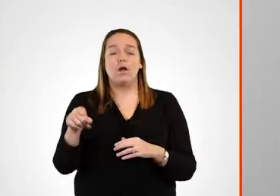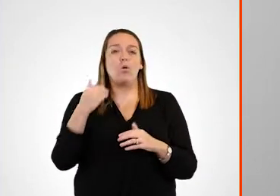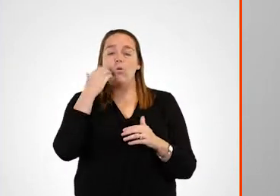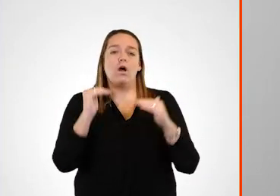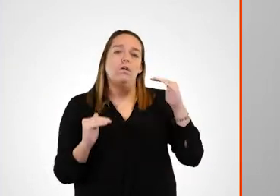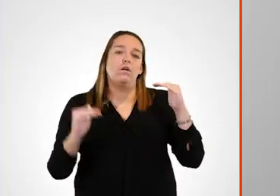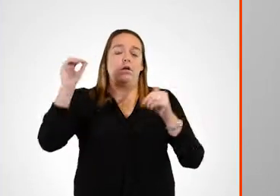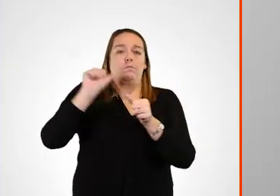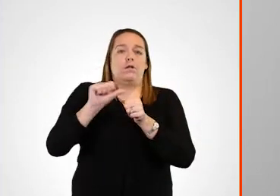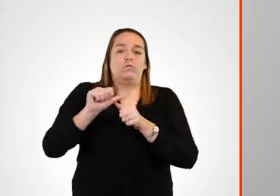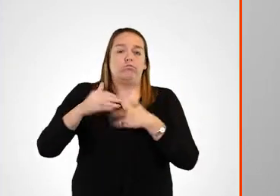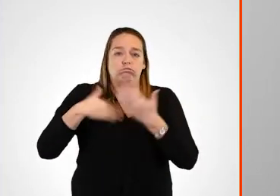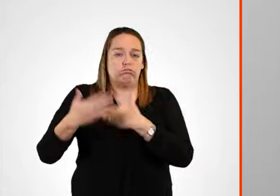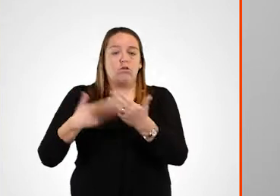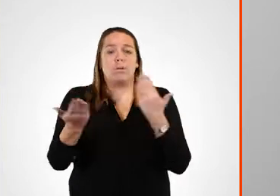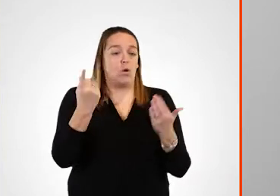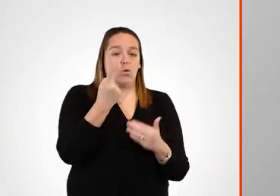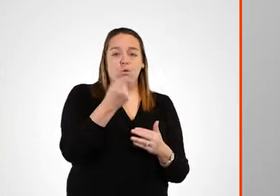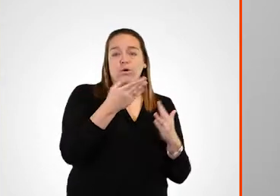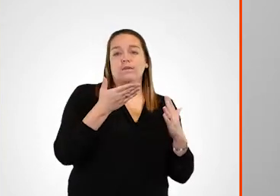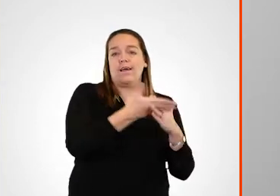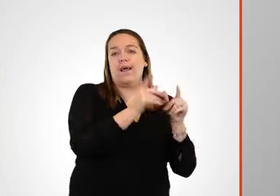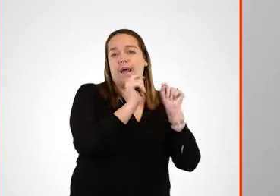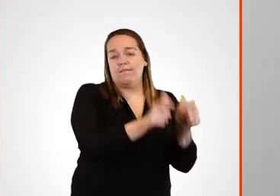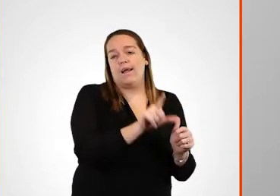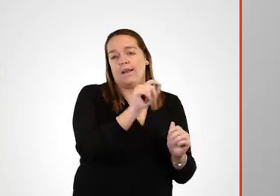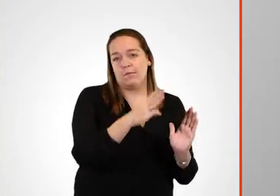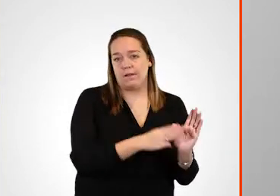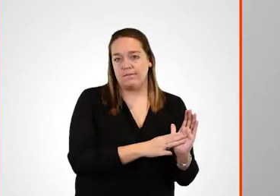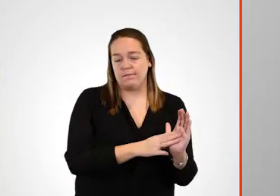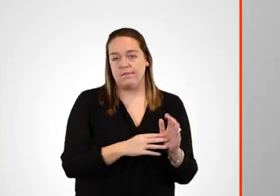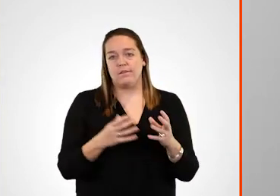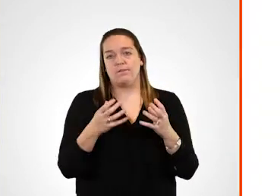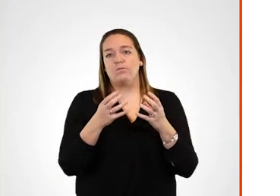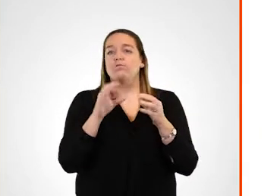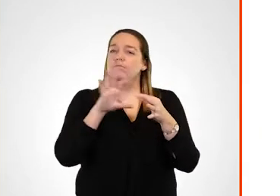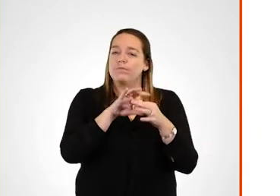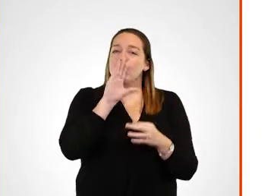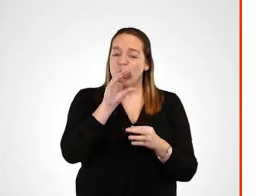who receive intervention after 11 months in terms of spoken language.